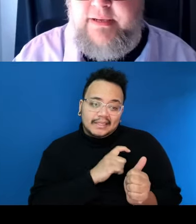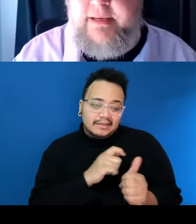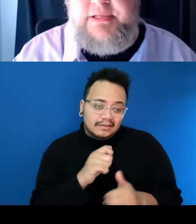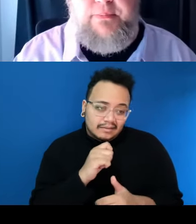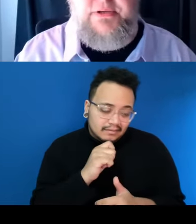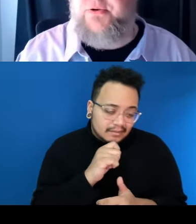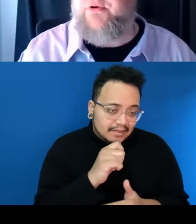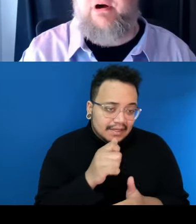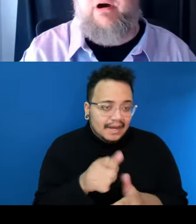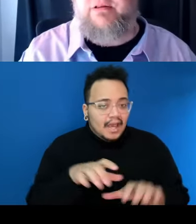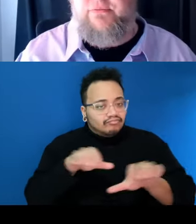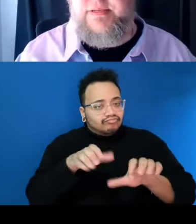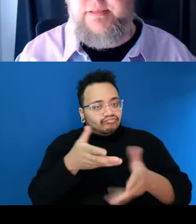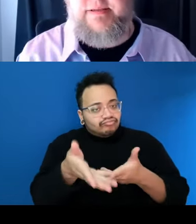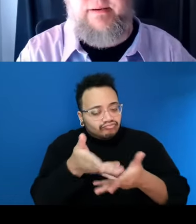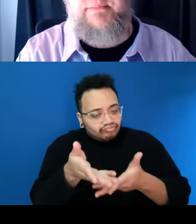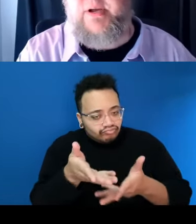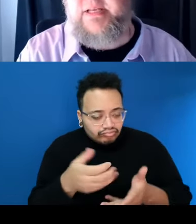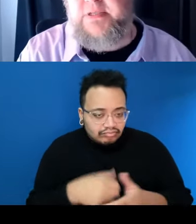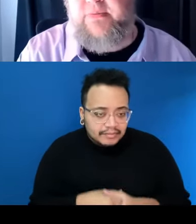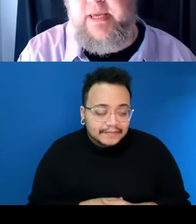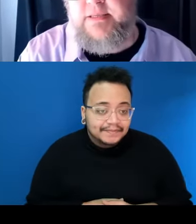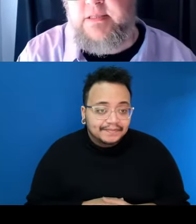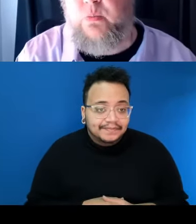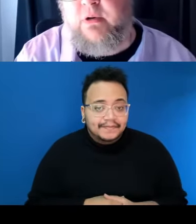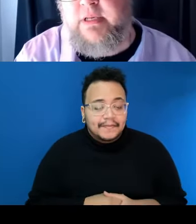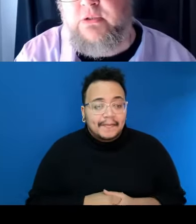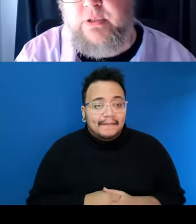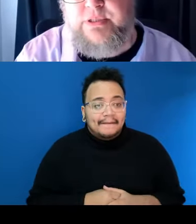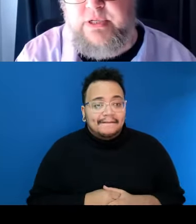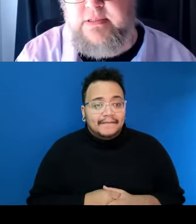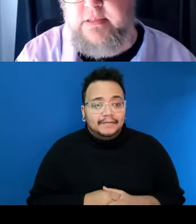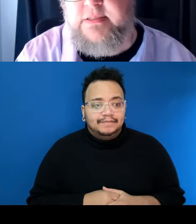and this could be true for all of these trans-specific ACEs, is working towards justice.